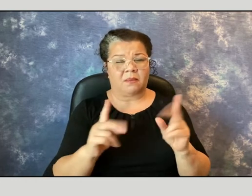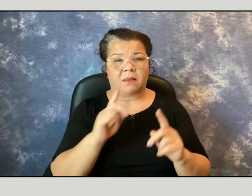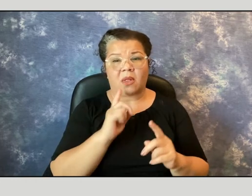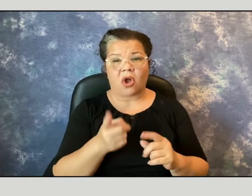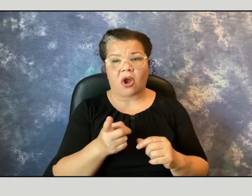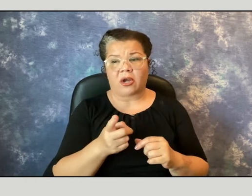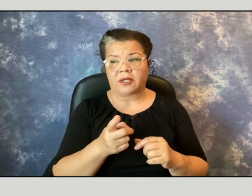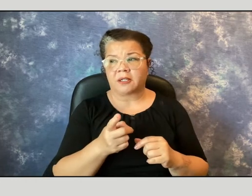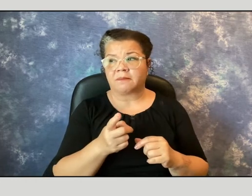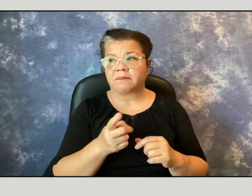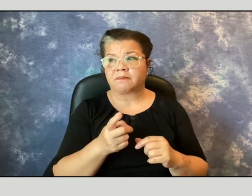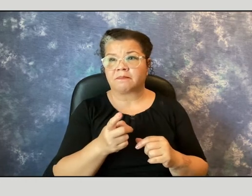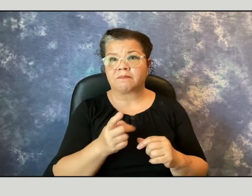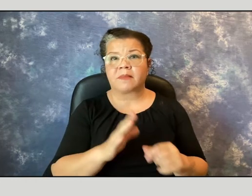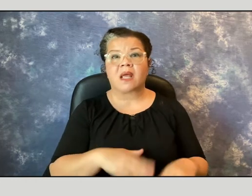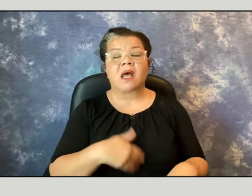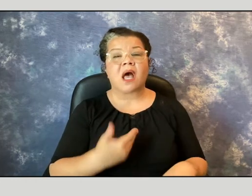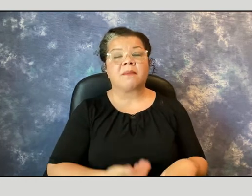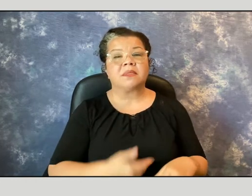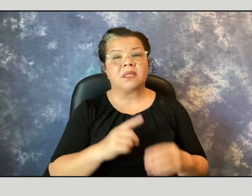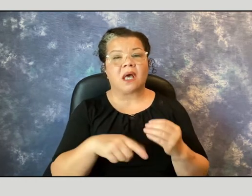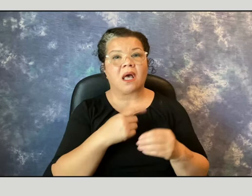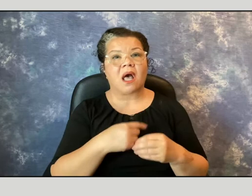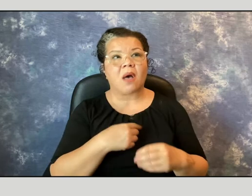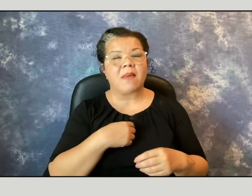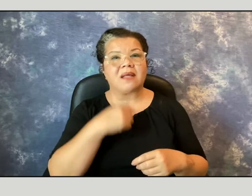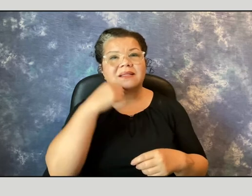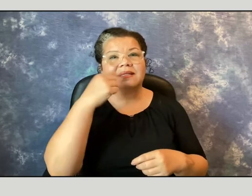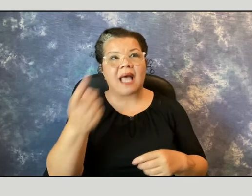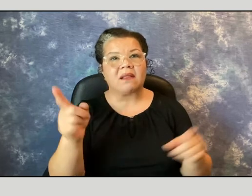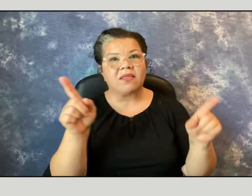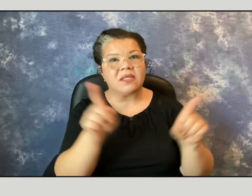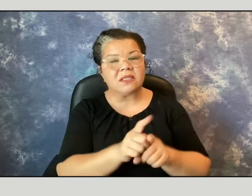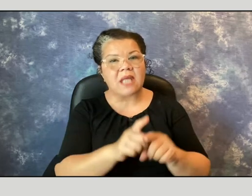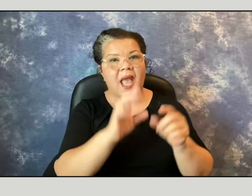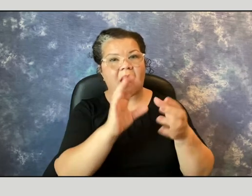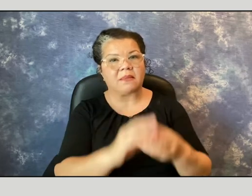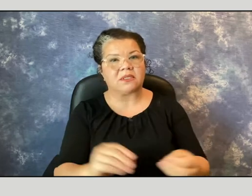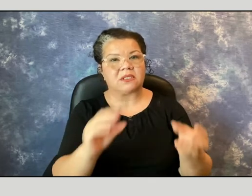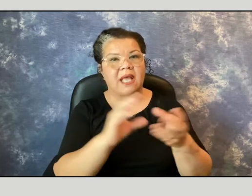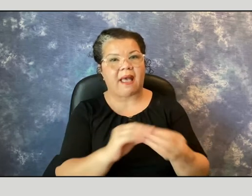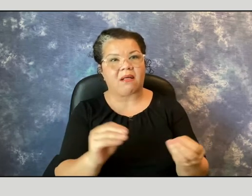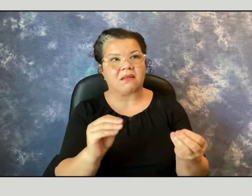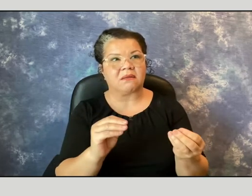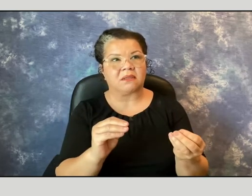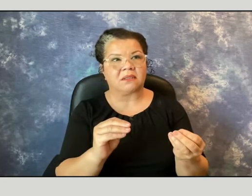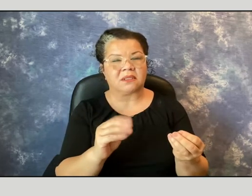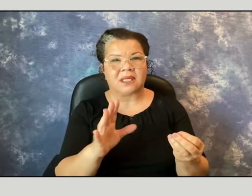about the retelling of the same traumatic tale and the kind of disaster porn that that can lead to,